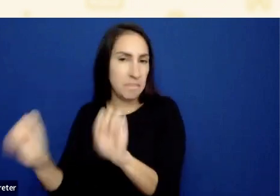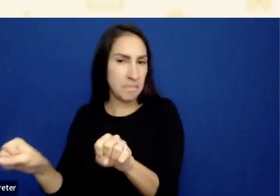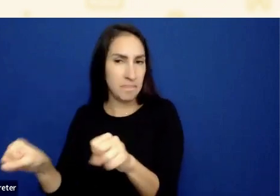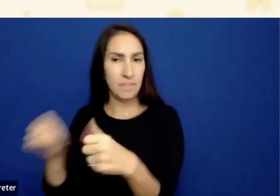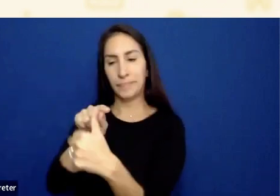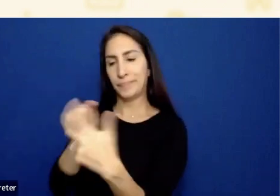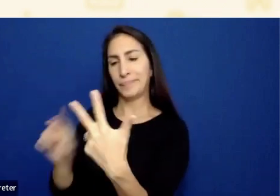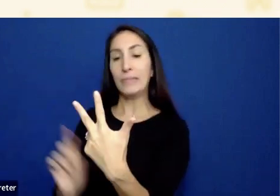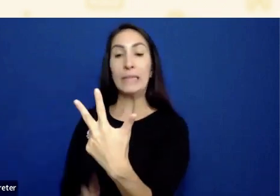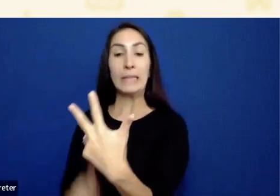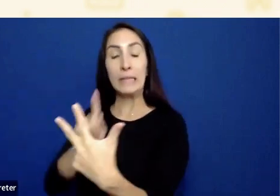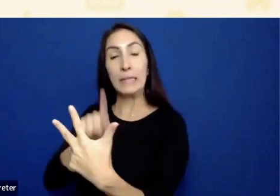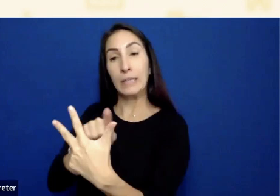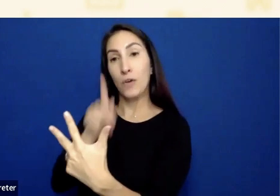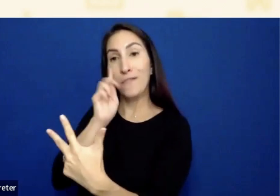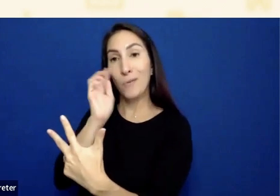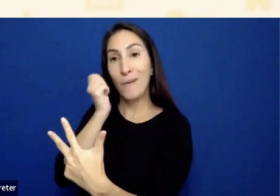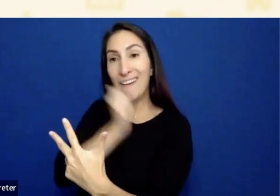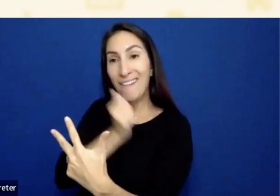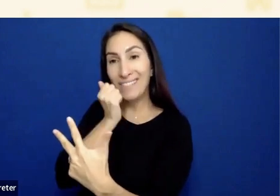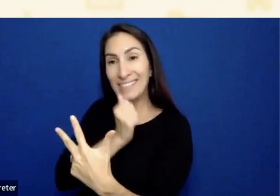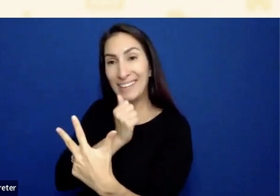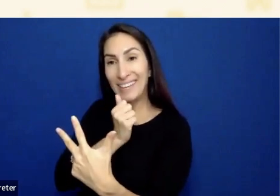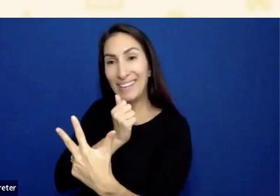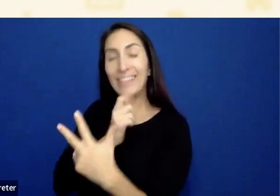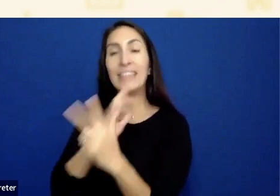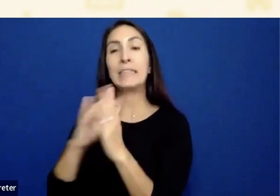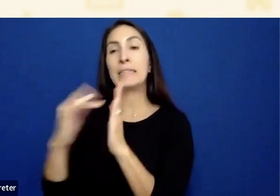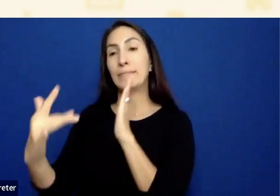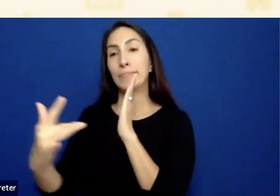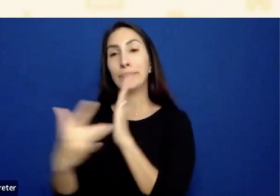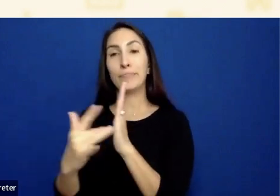For an everyday technology person, so that means someone